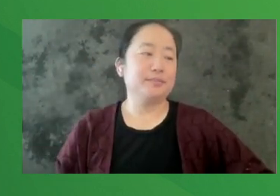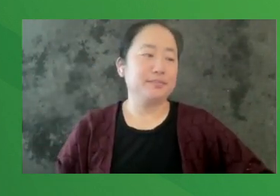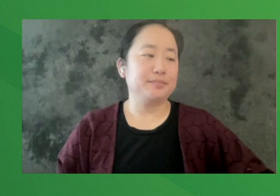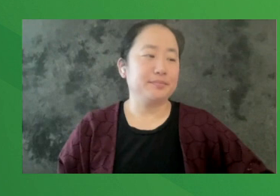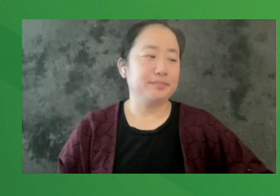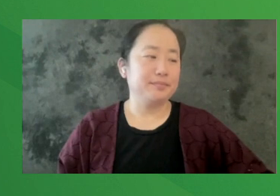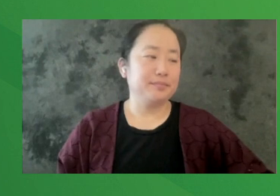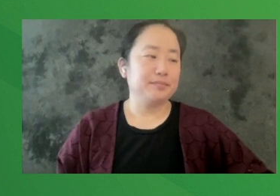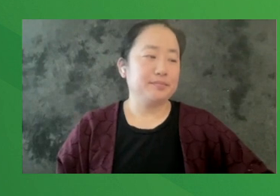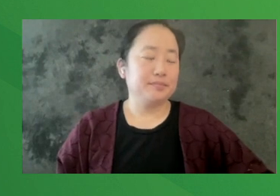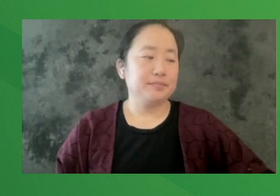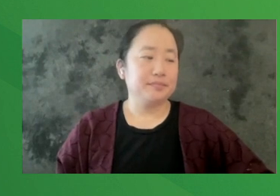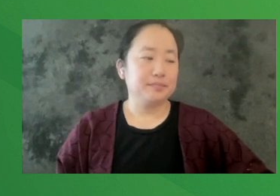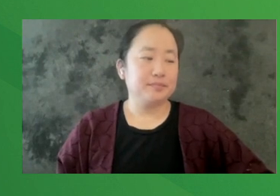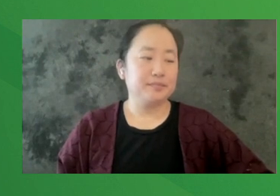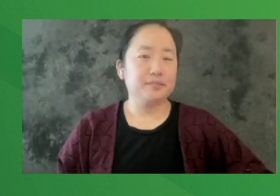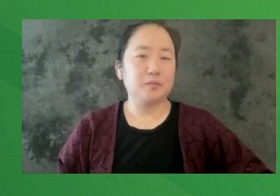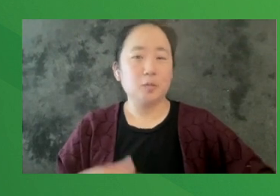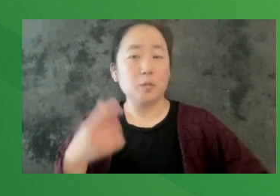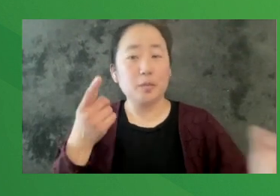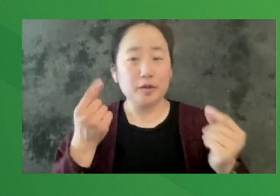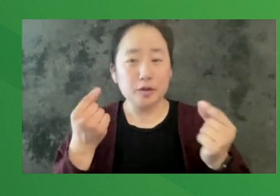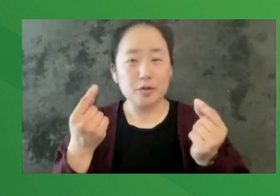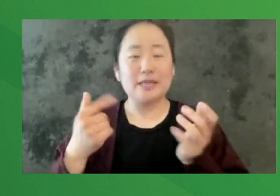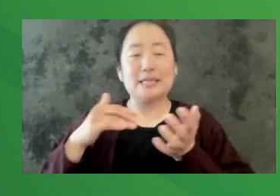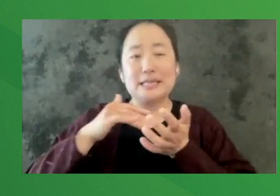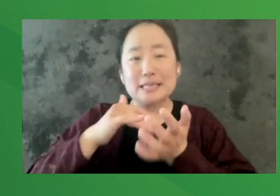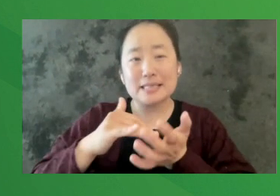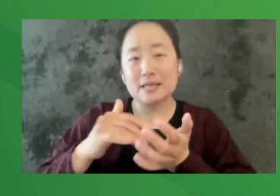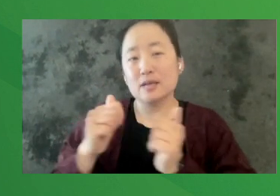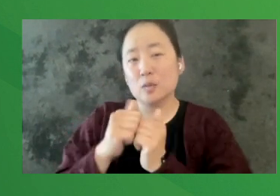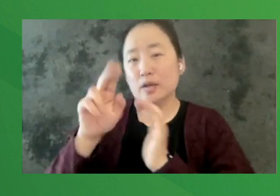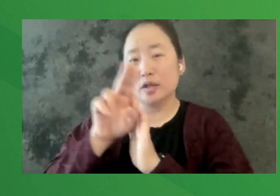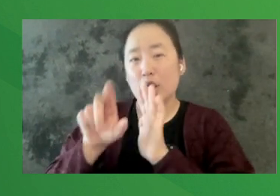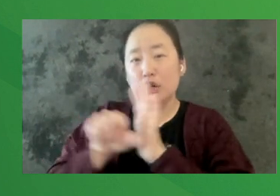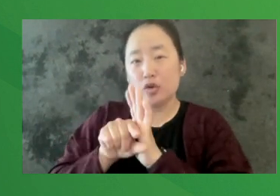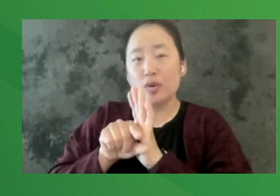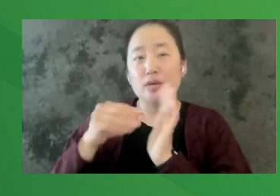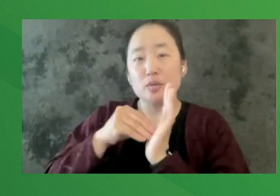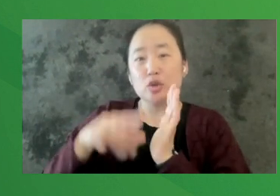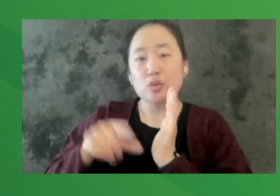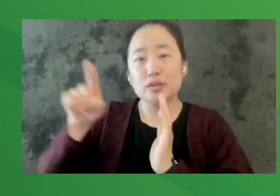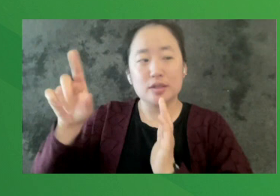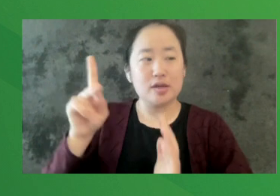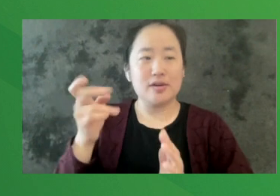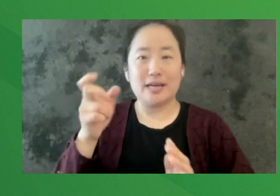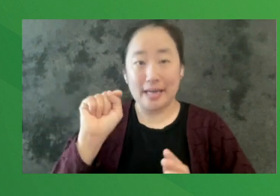study that I conducted with some undergraduates of mine at Kent. And I wanna stress that what we're